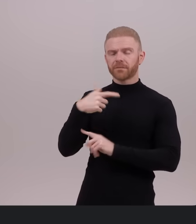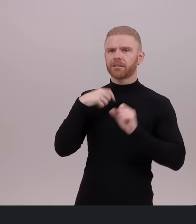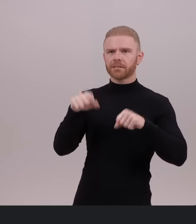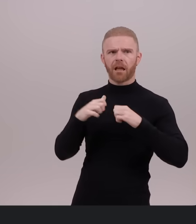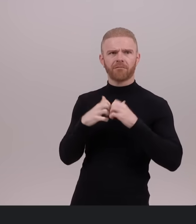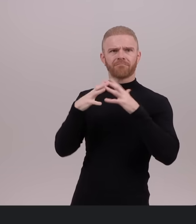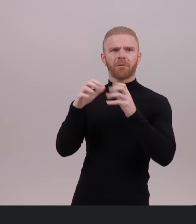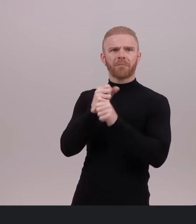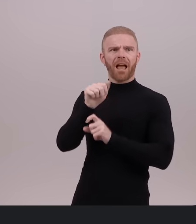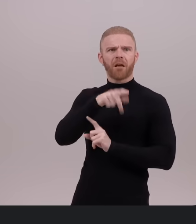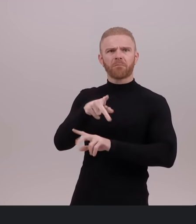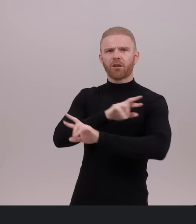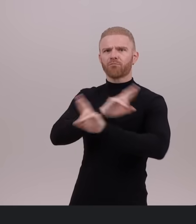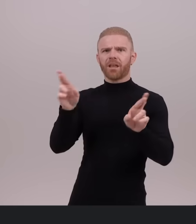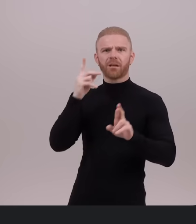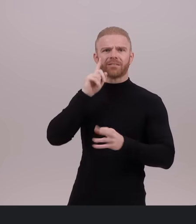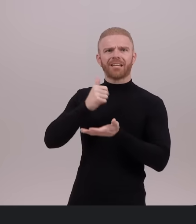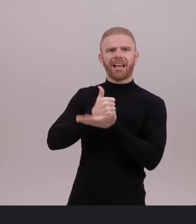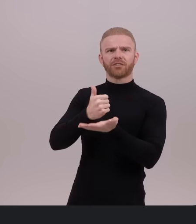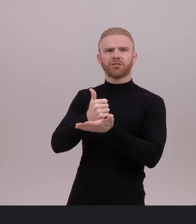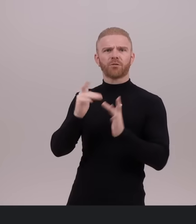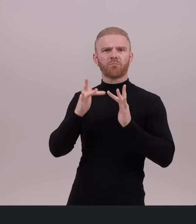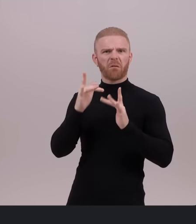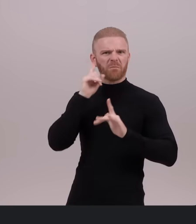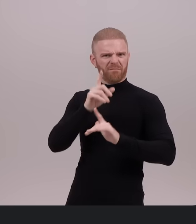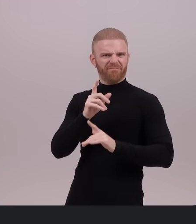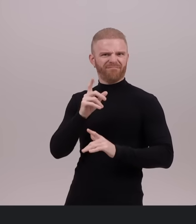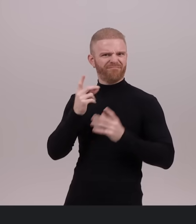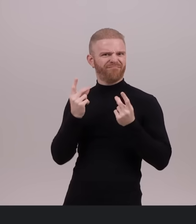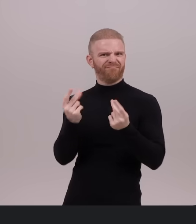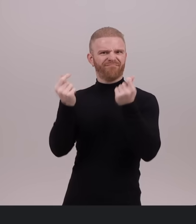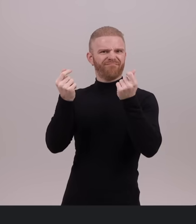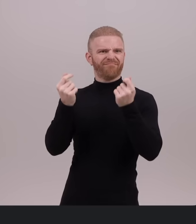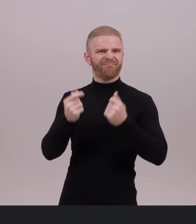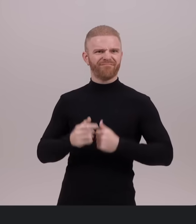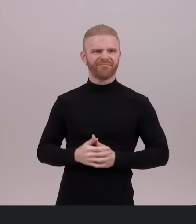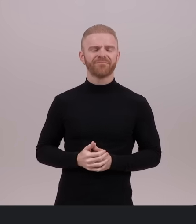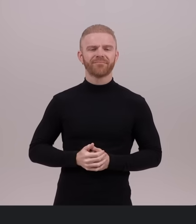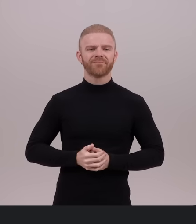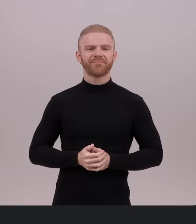for the agentic web in no time. Una, your build has finished. What do you think?